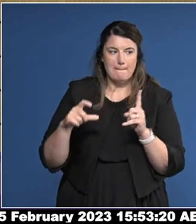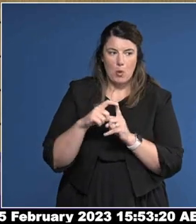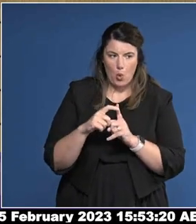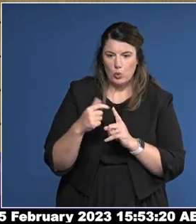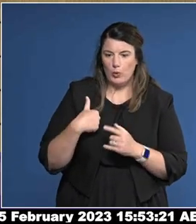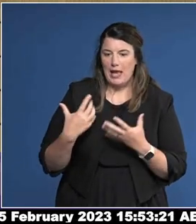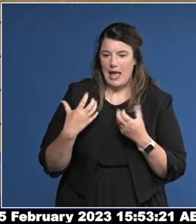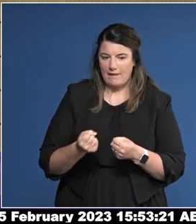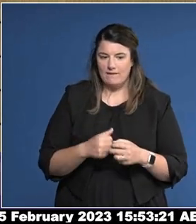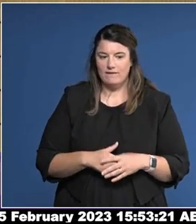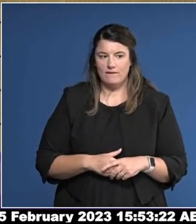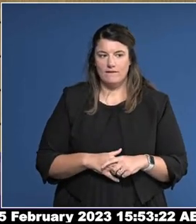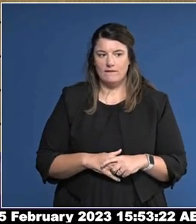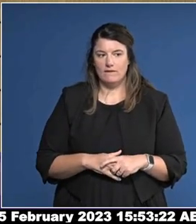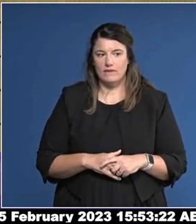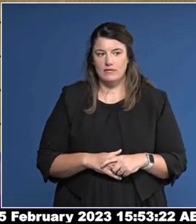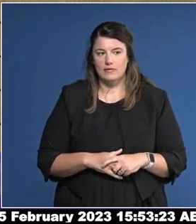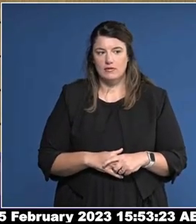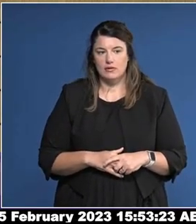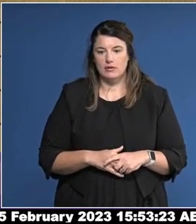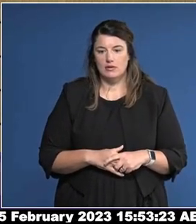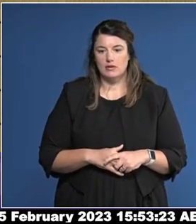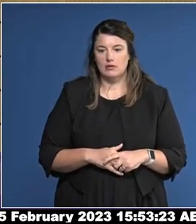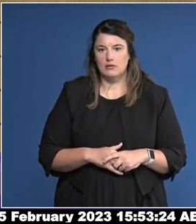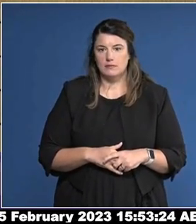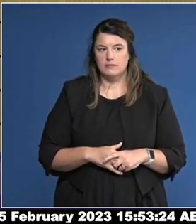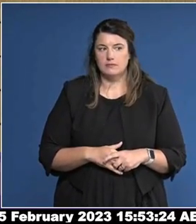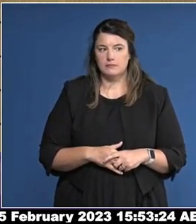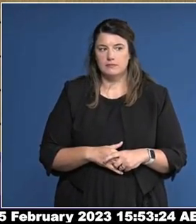Having said that, we also believe strongly that supported decision-making is something